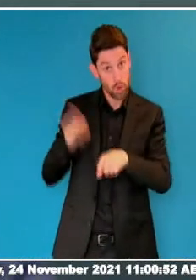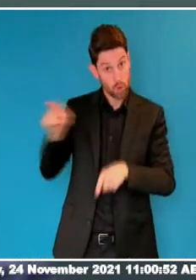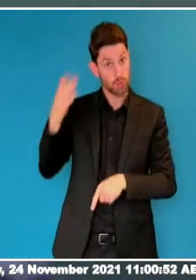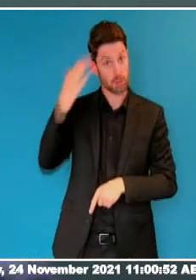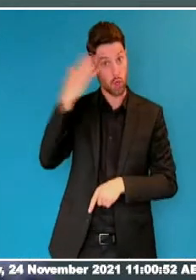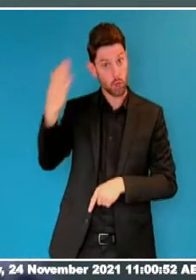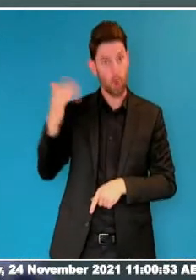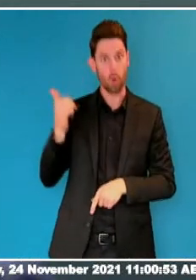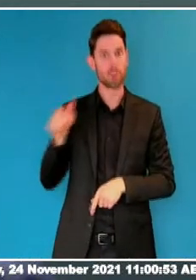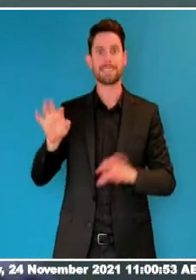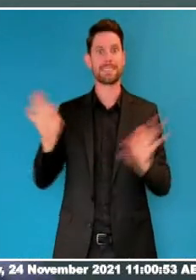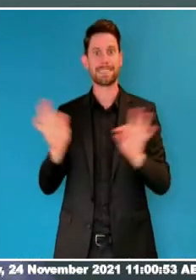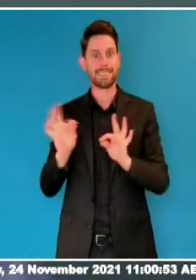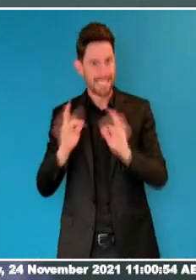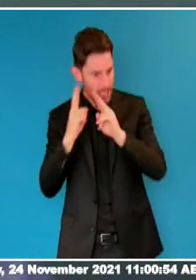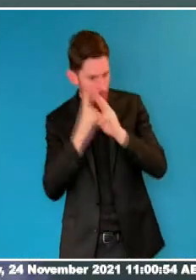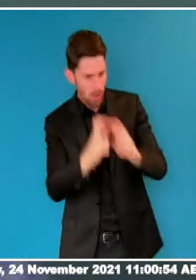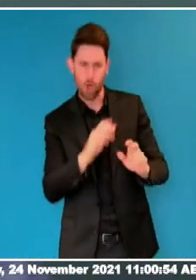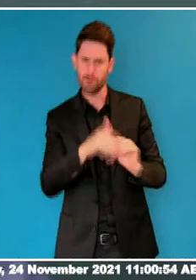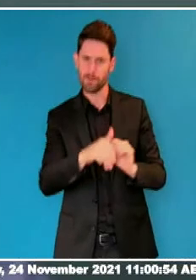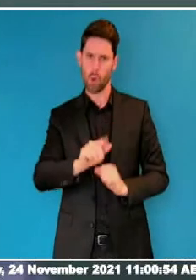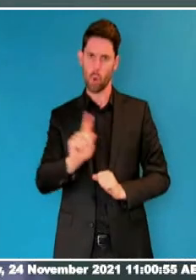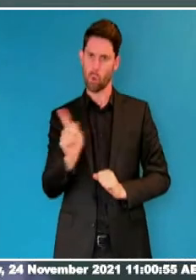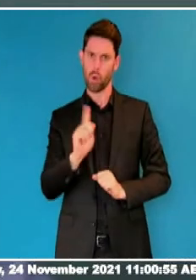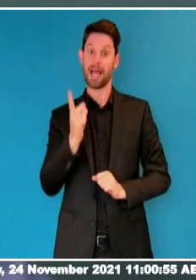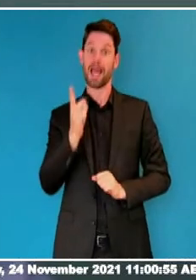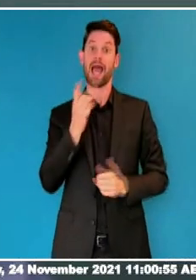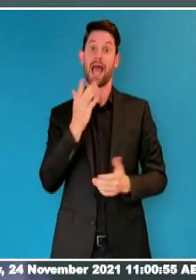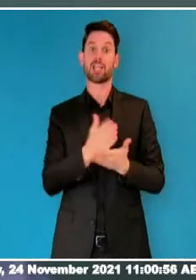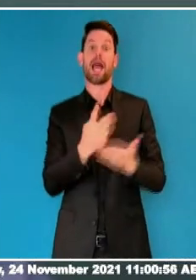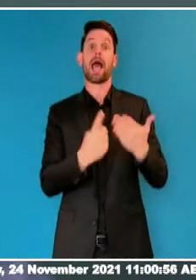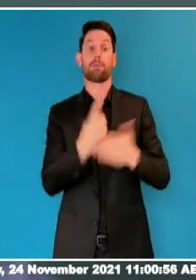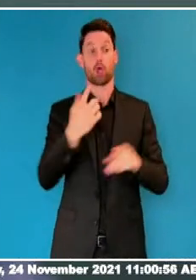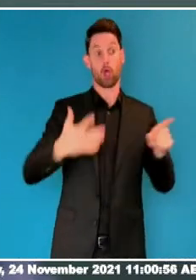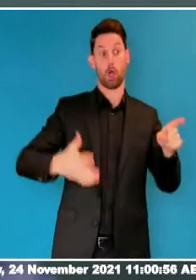make any inquiries about what came of these complaints? Yes.